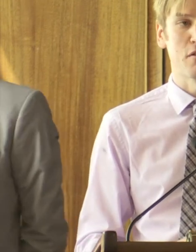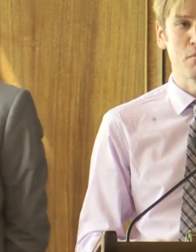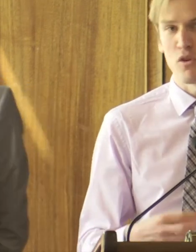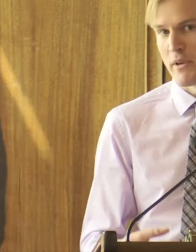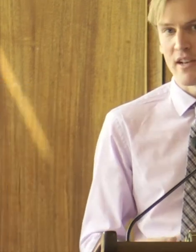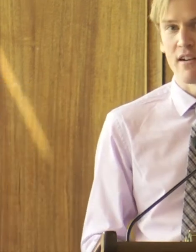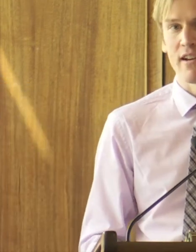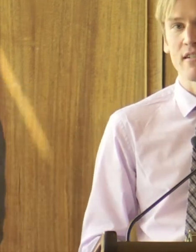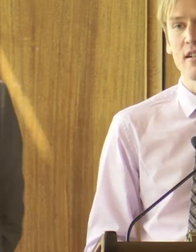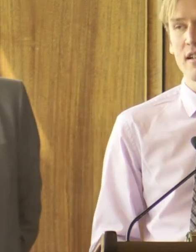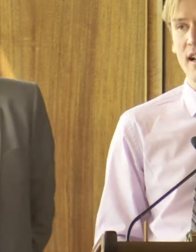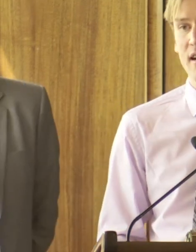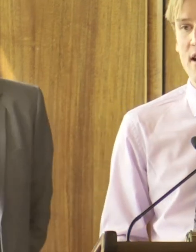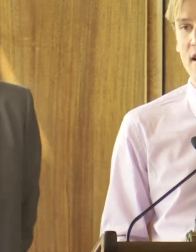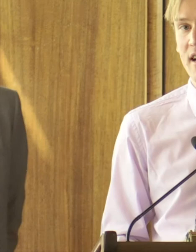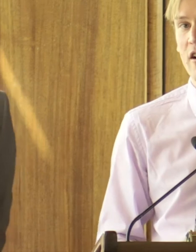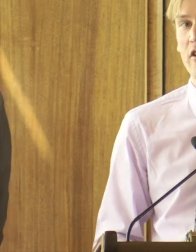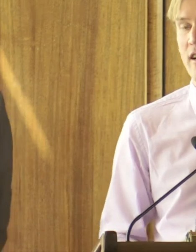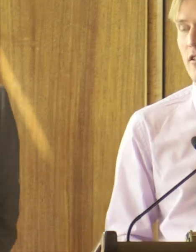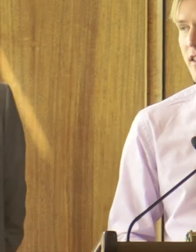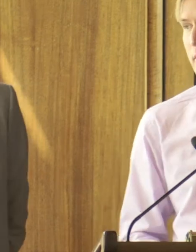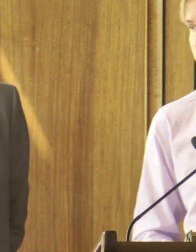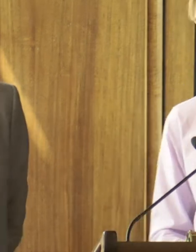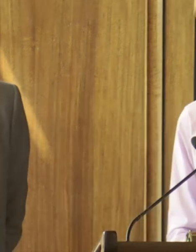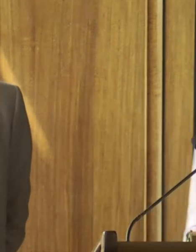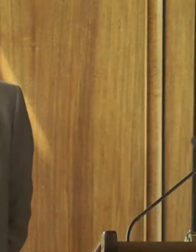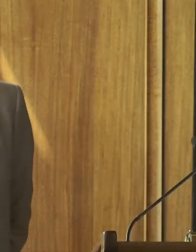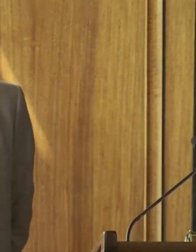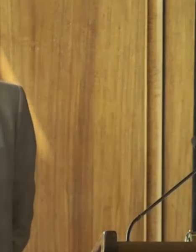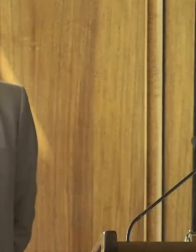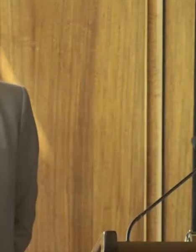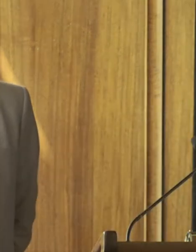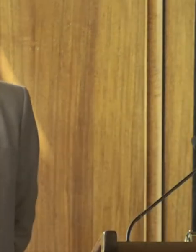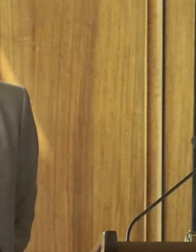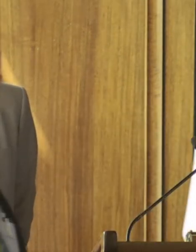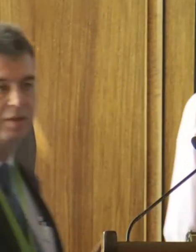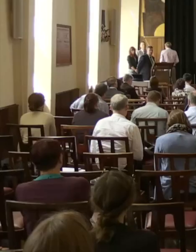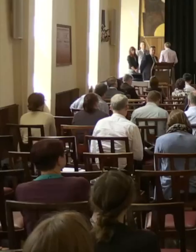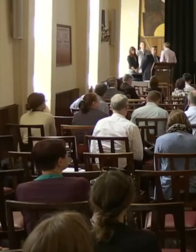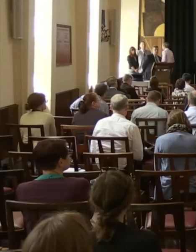employment data in it and encourage you to have a look at that. Thank you